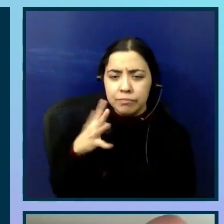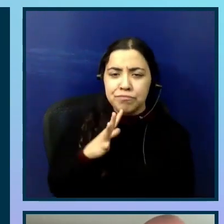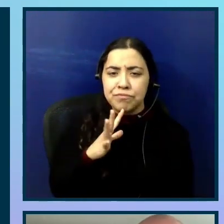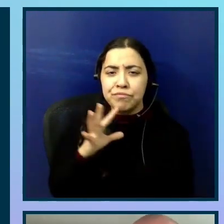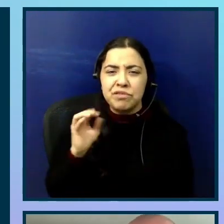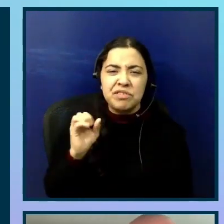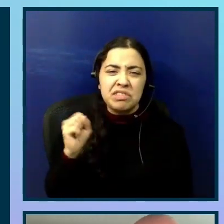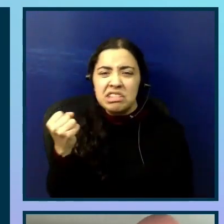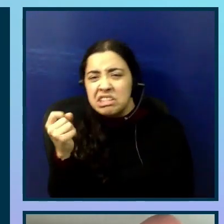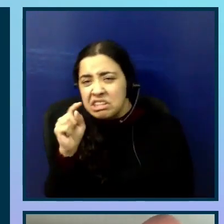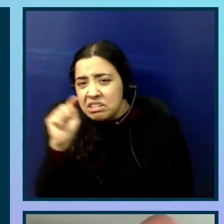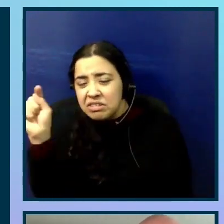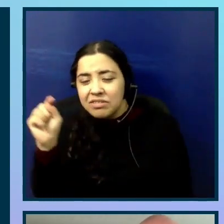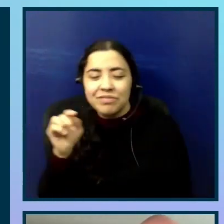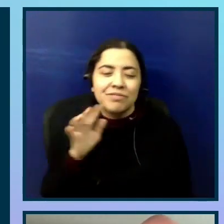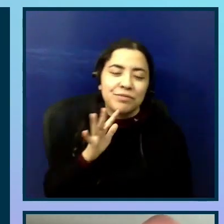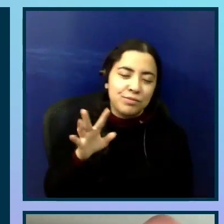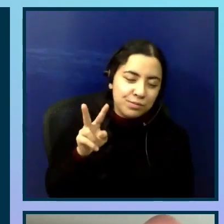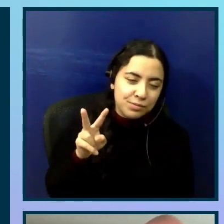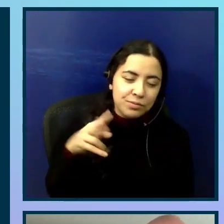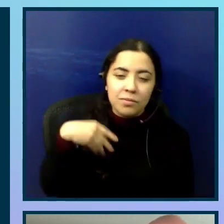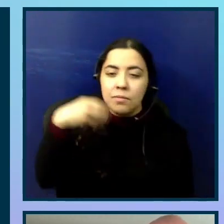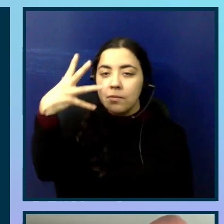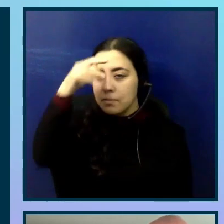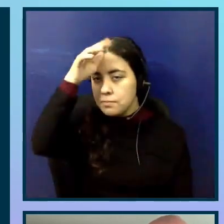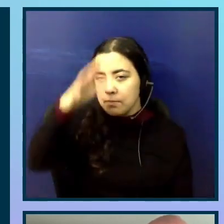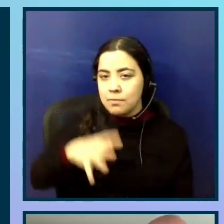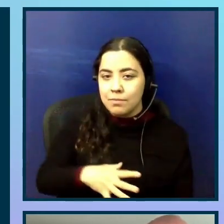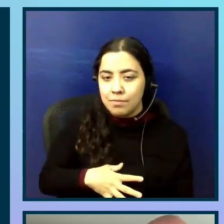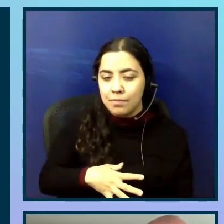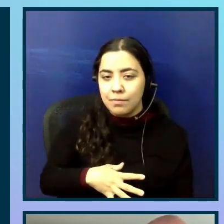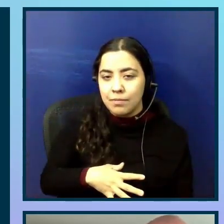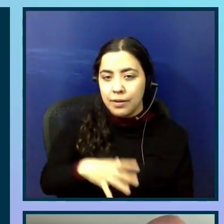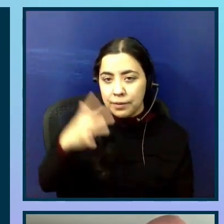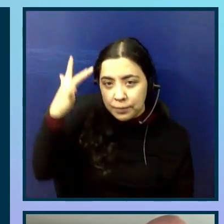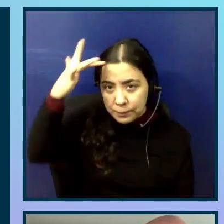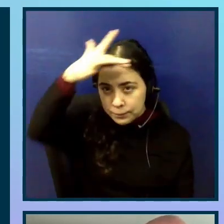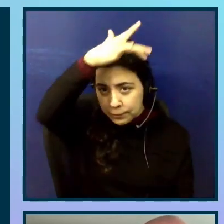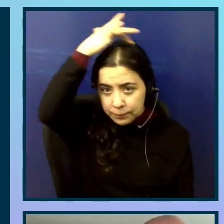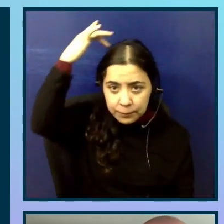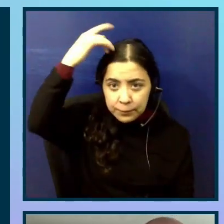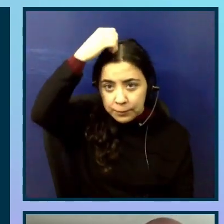52 year old white male, challenged, wears glasses.